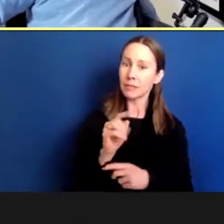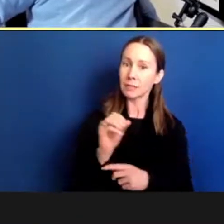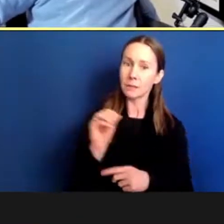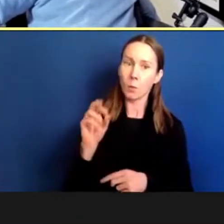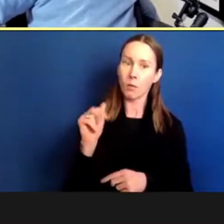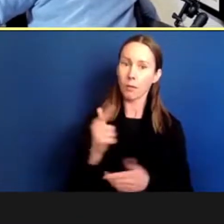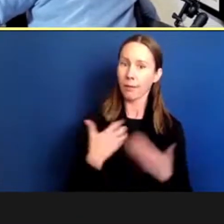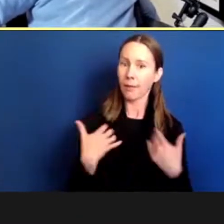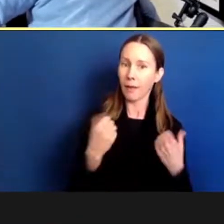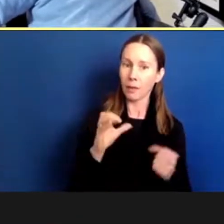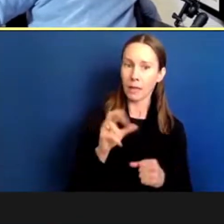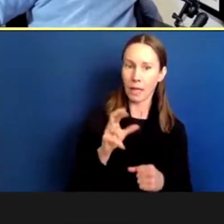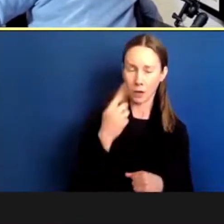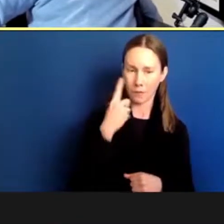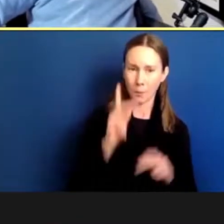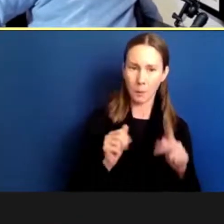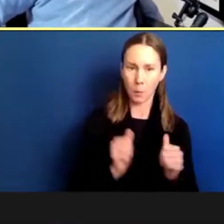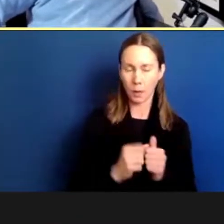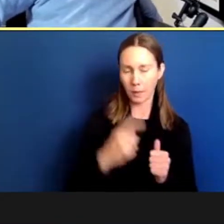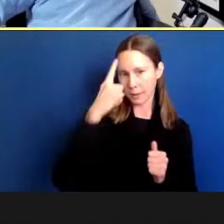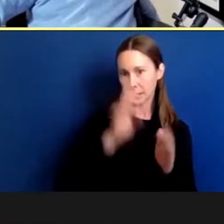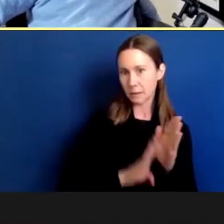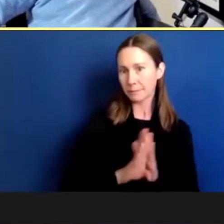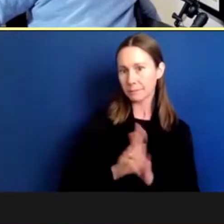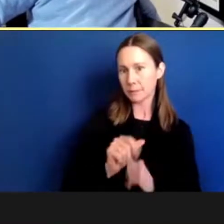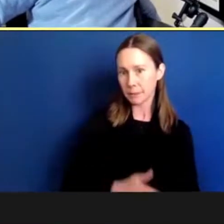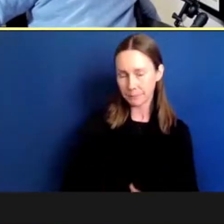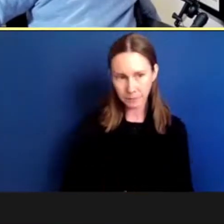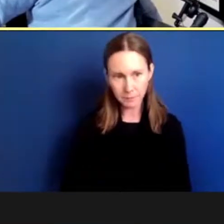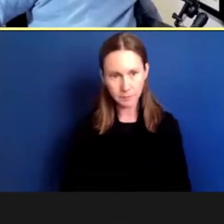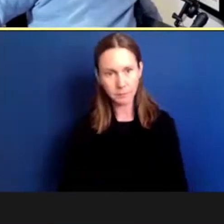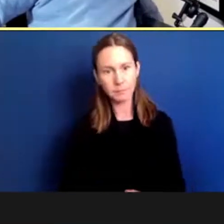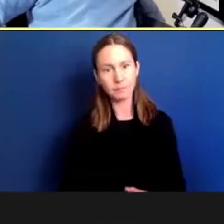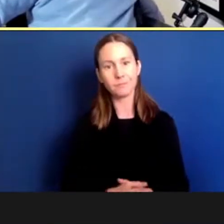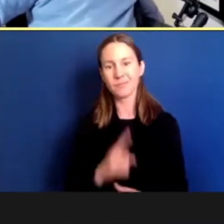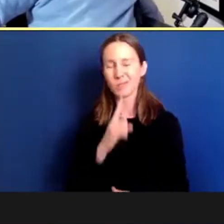As you know, compared with other populations, adults, adolescents, and children with IDD